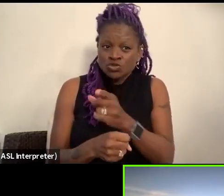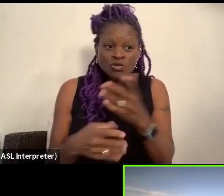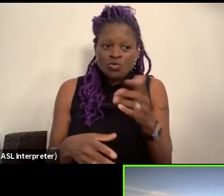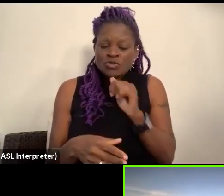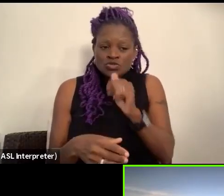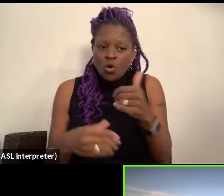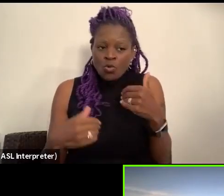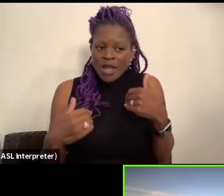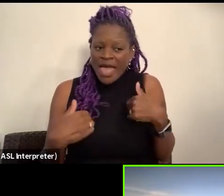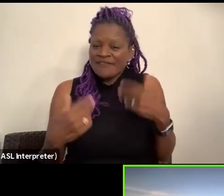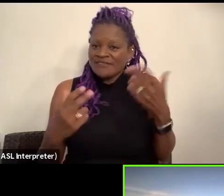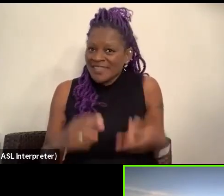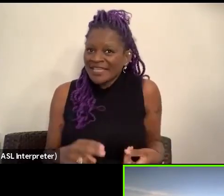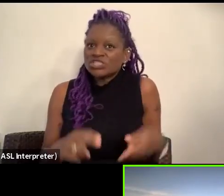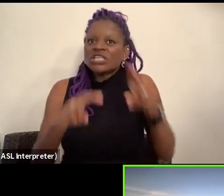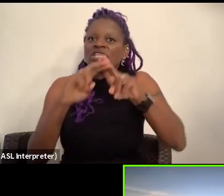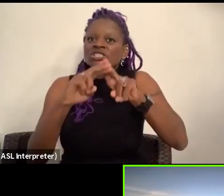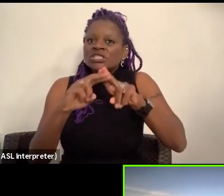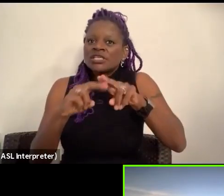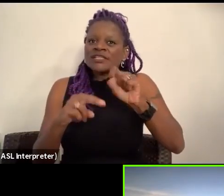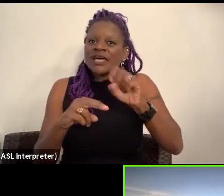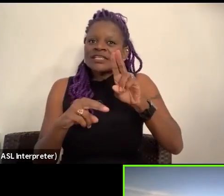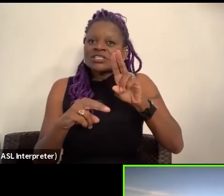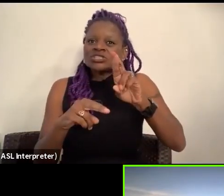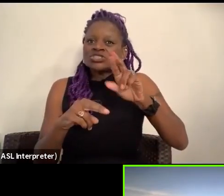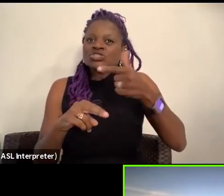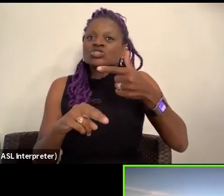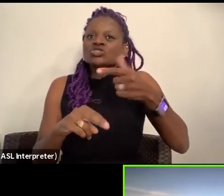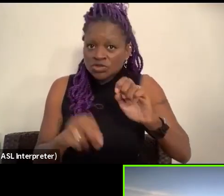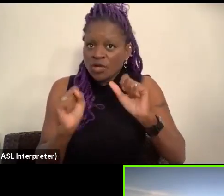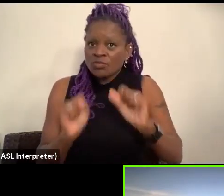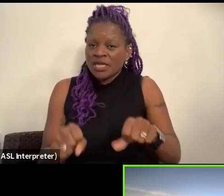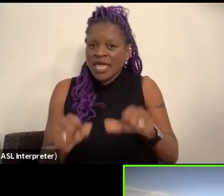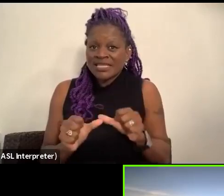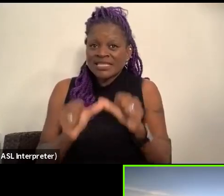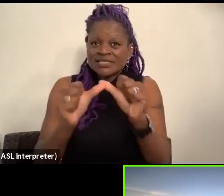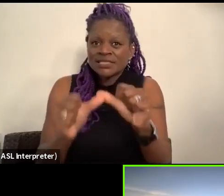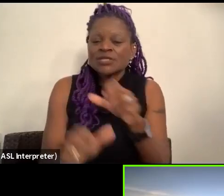that we stay in the orange once we get to the orange, that we avoid outbreaks.